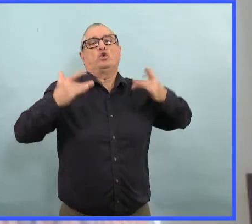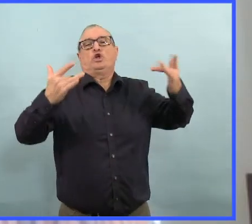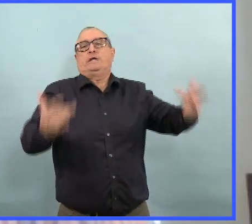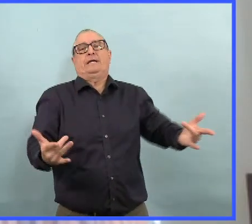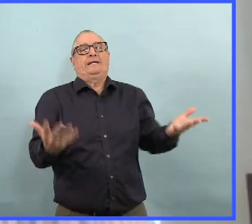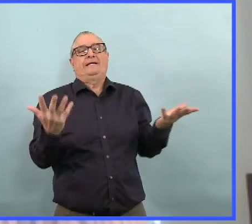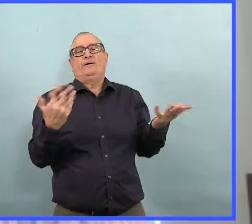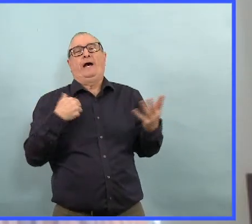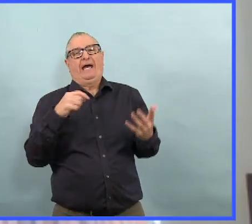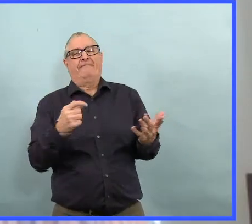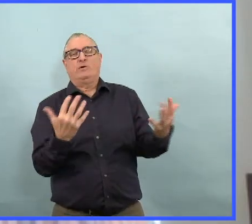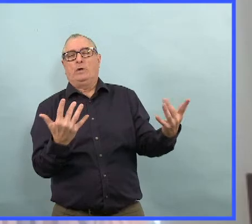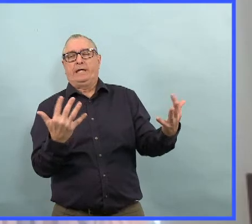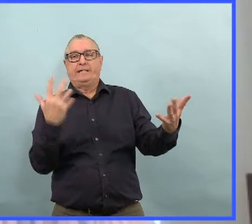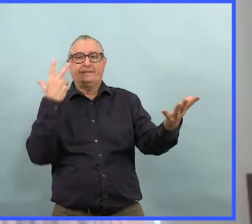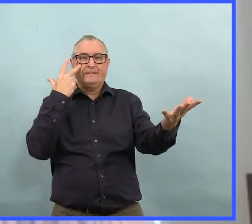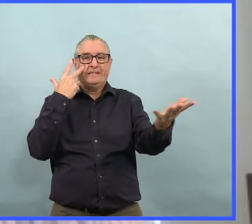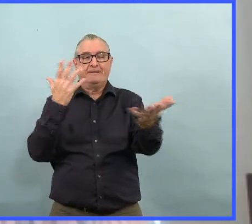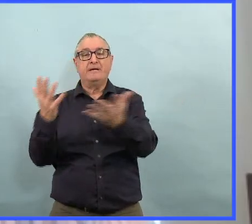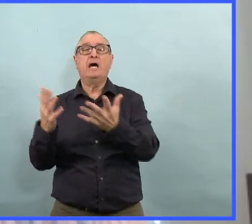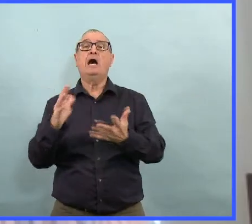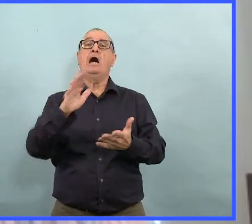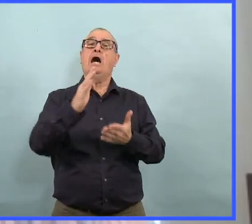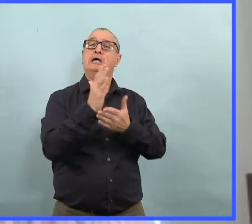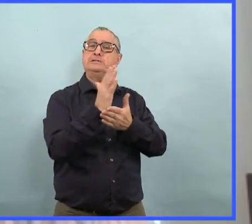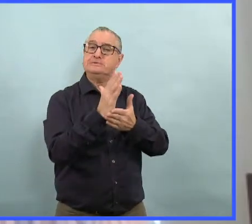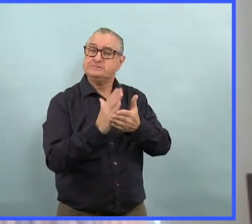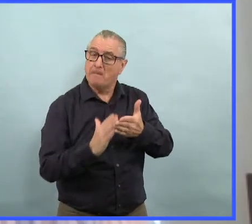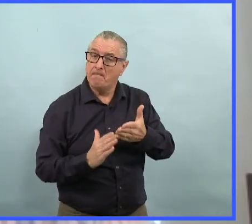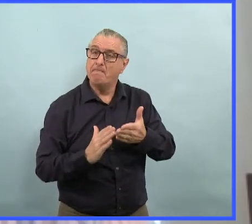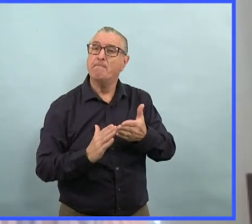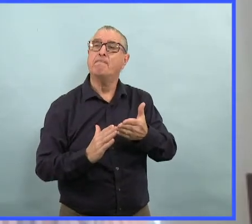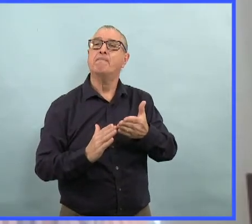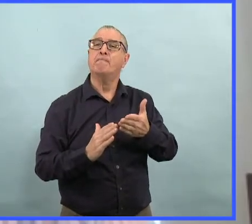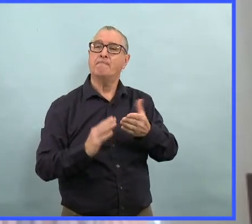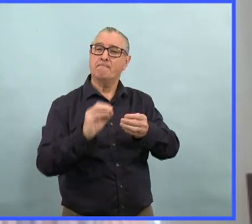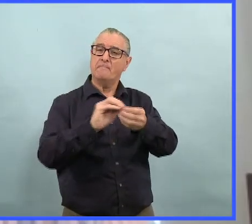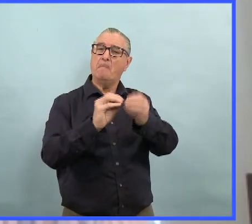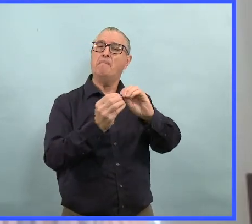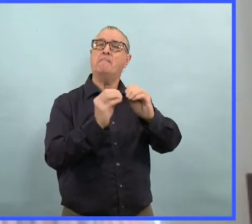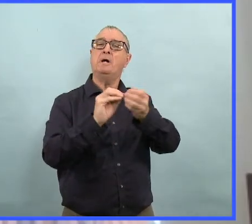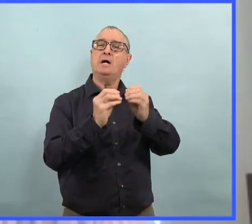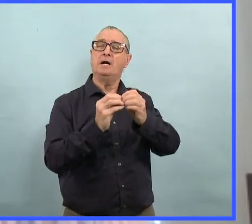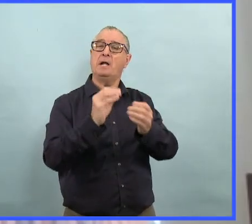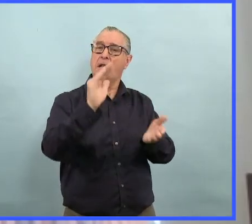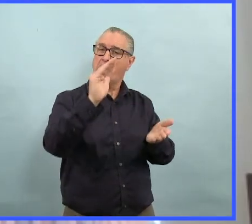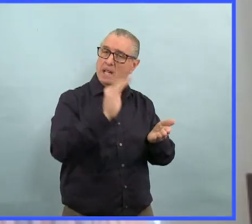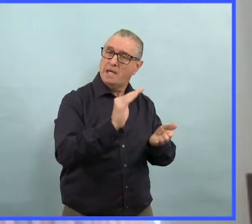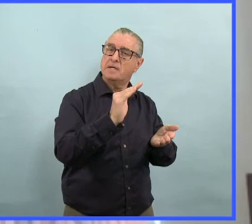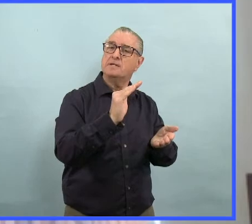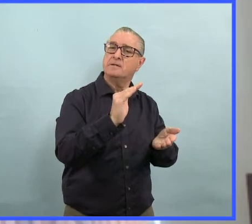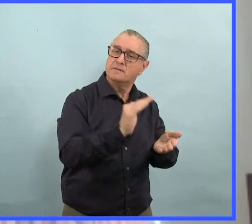we've seen some uh dropping of the test positivity over the last little bit again but that's in the